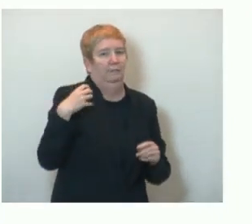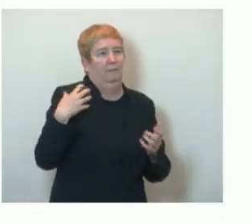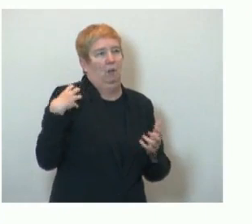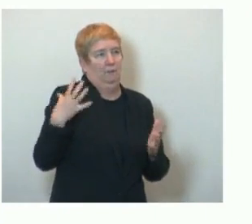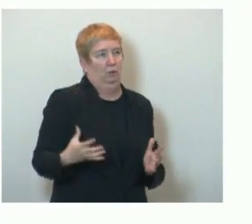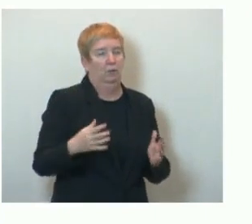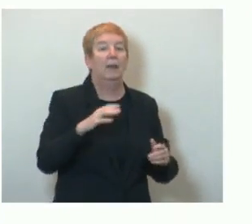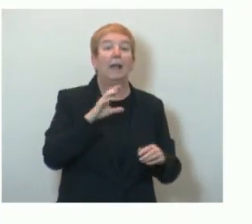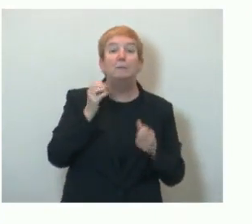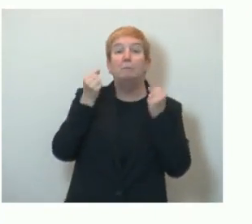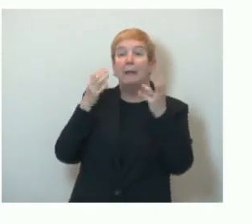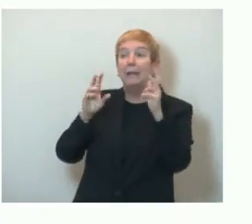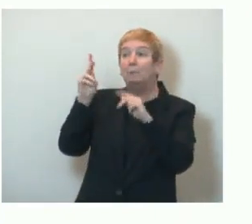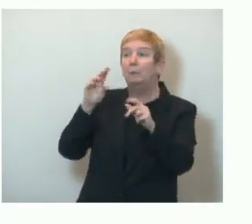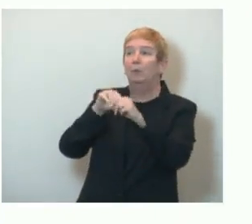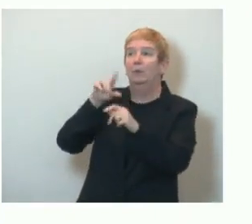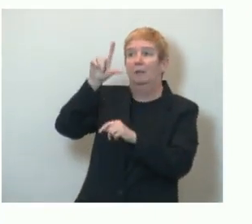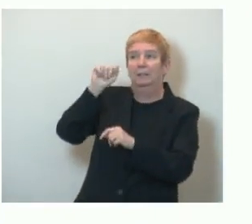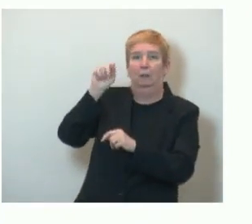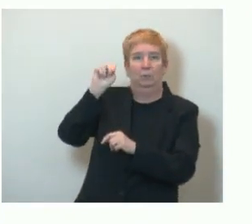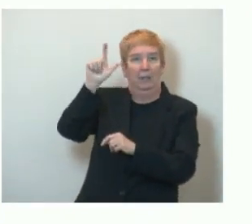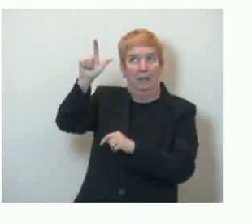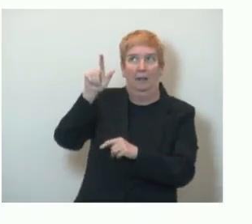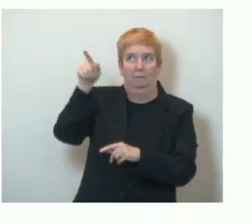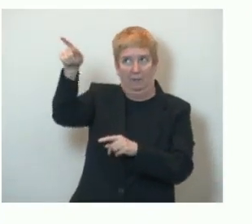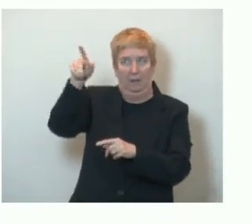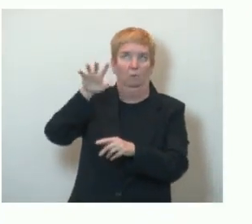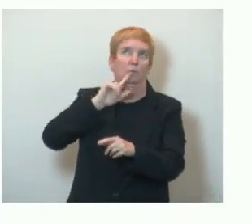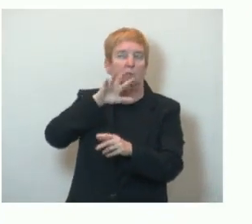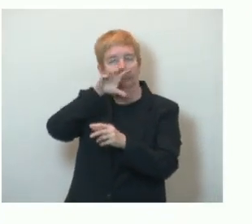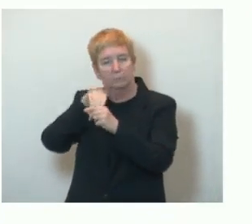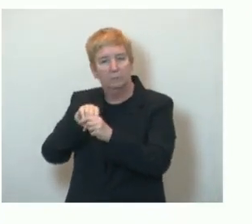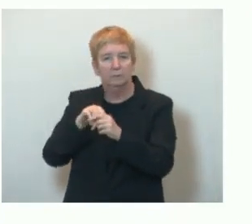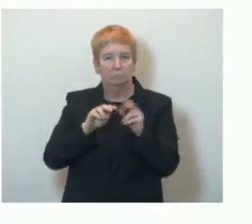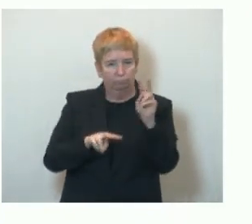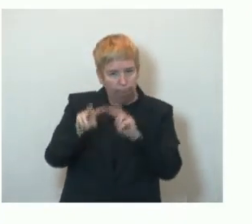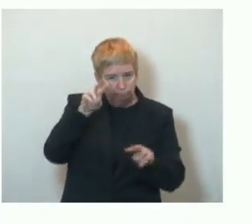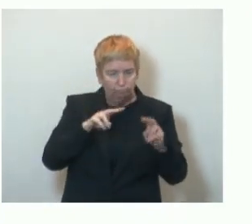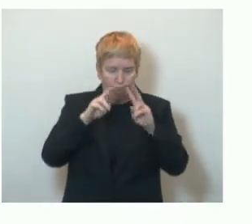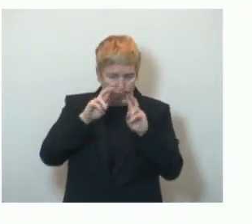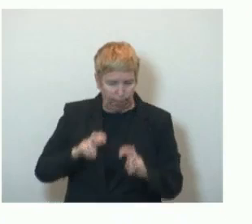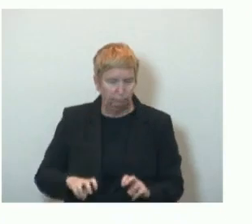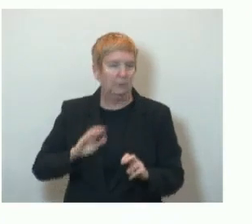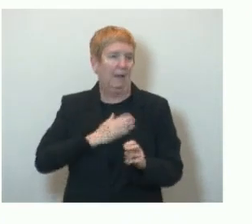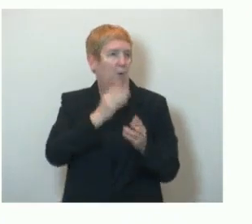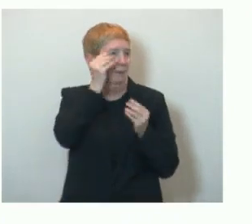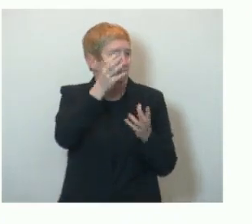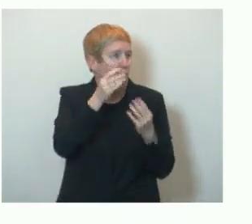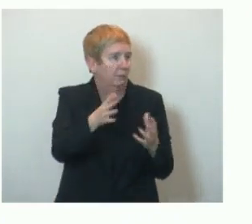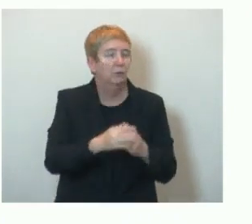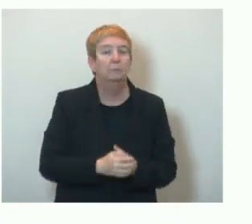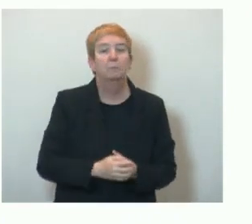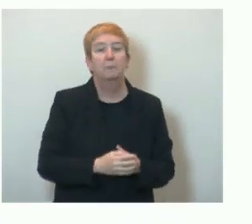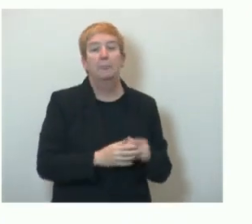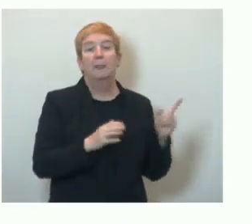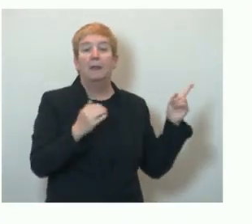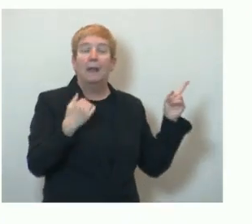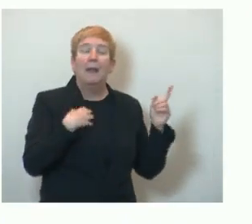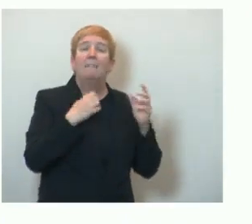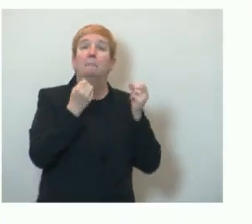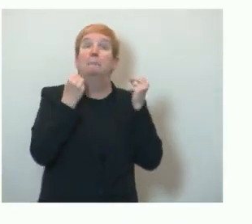INTO THIS MODELING INCLUDING JASON MITCHELL THEIR CHIEF MEDICAL OFFICER AND MANY MANY PEOPLE AT BOTH LOS ALAMOS NATIONAL LAB AND SANDHYA THAT ARE LOOKING AT DIFFERENT PARTS